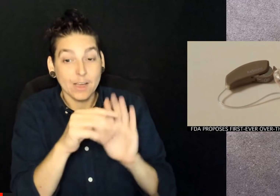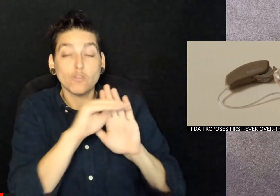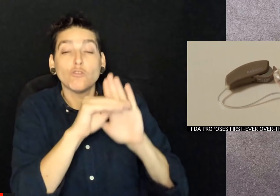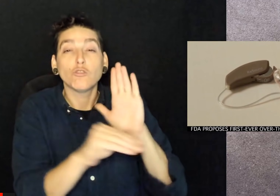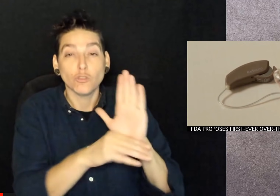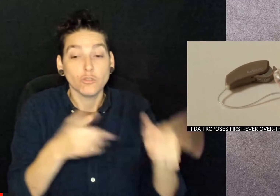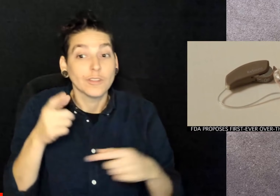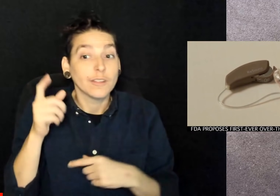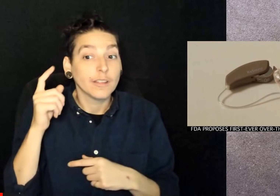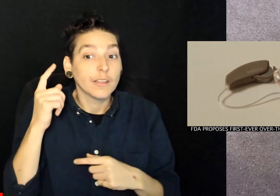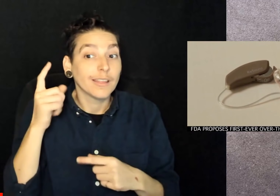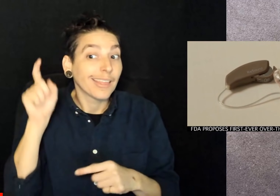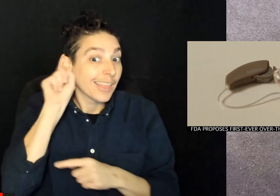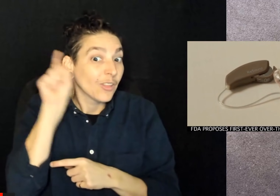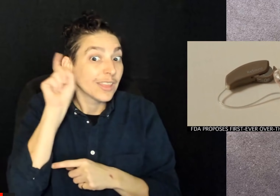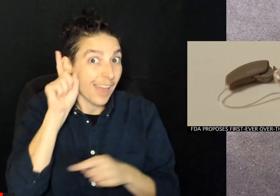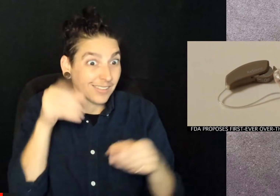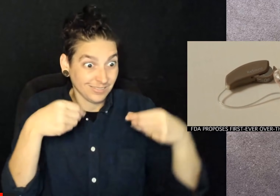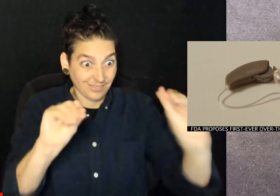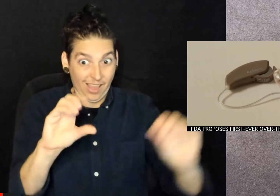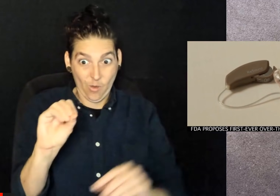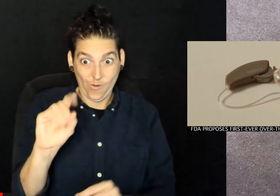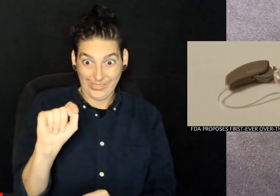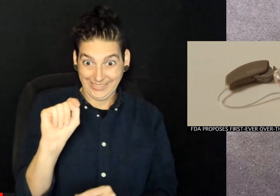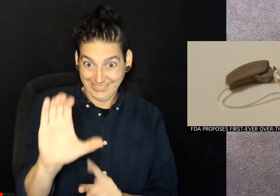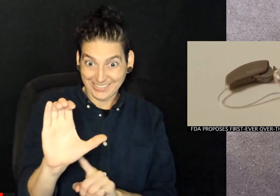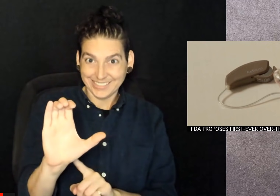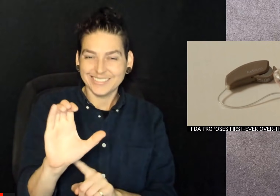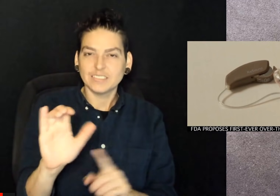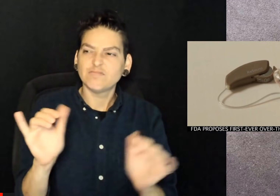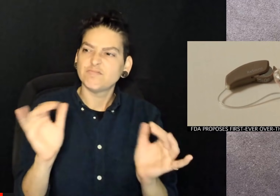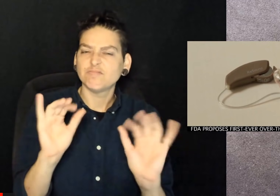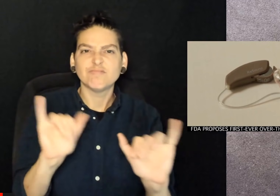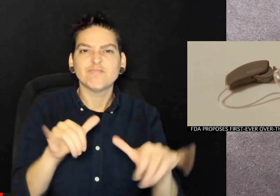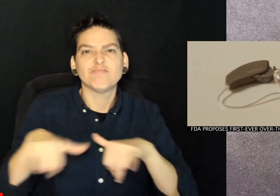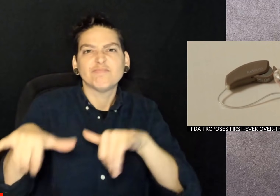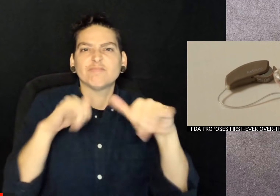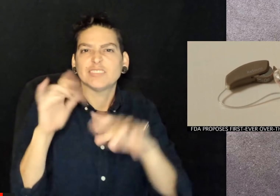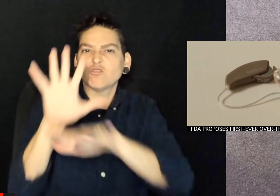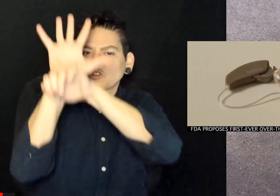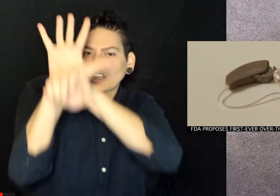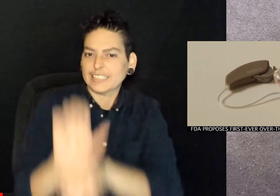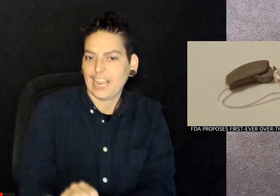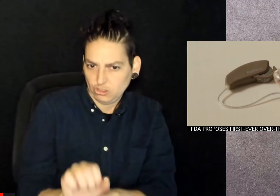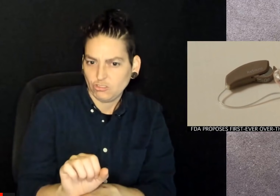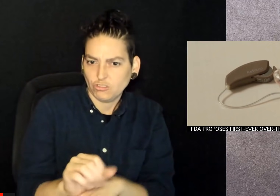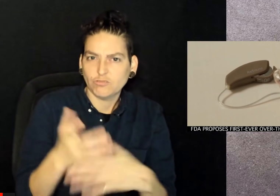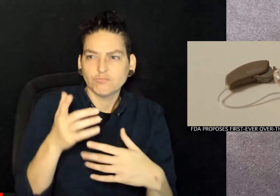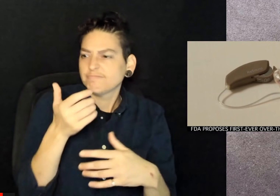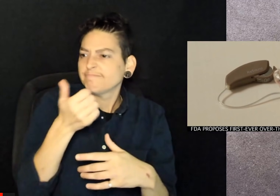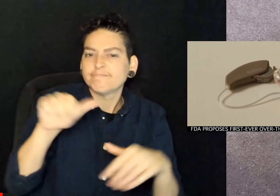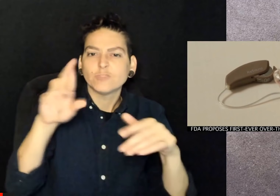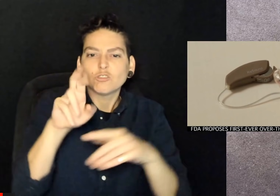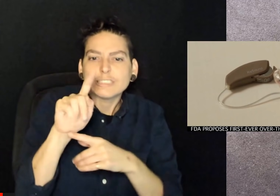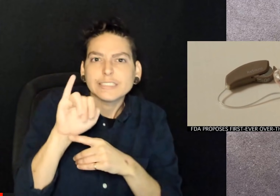the new proposed FDA rule hearing aids would be sold over-the-counter in more traditional